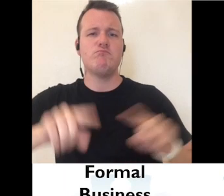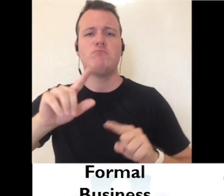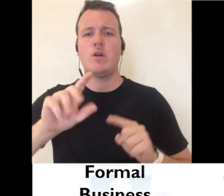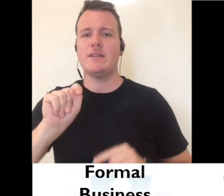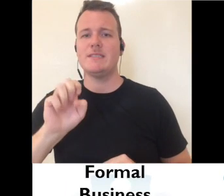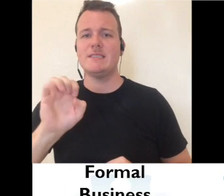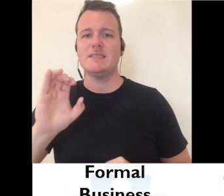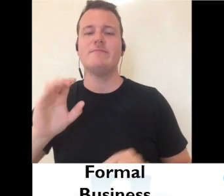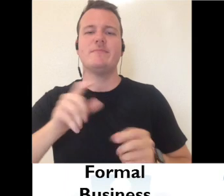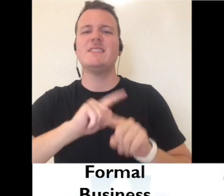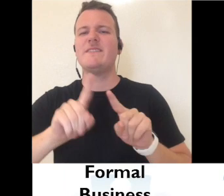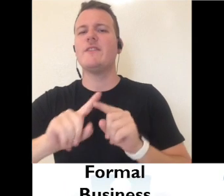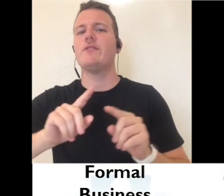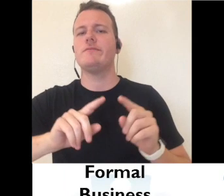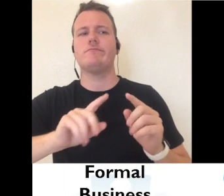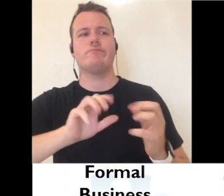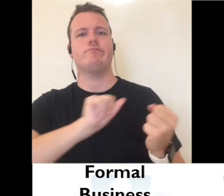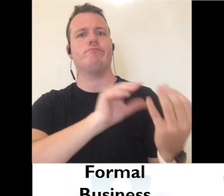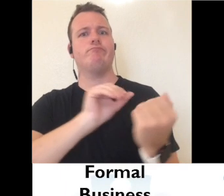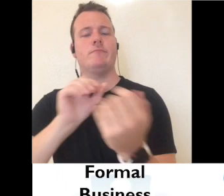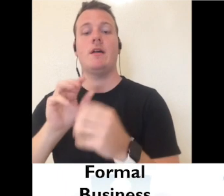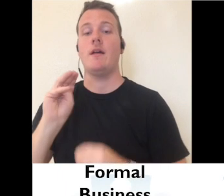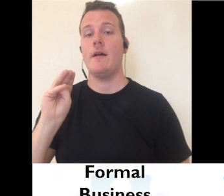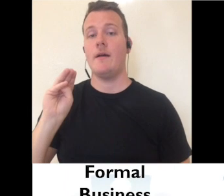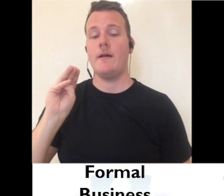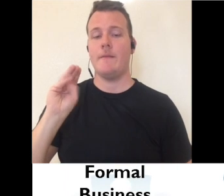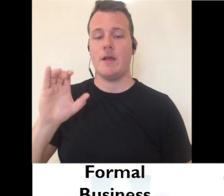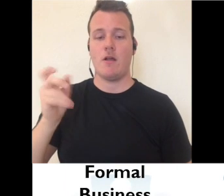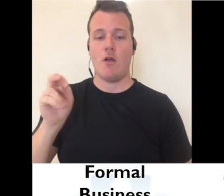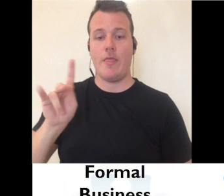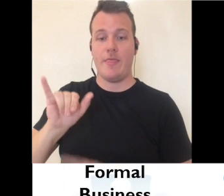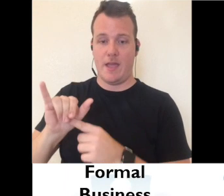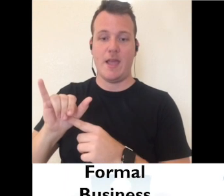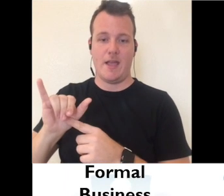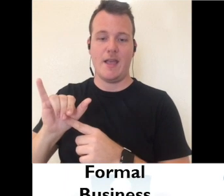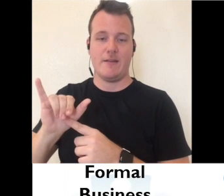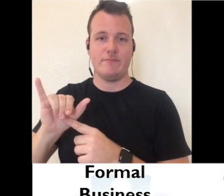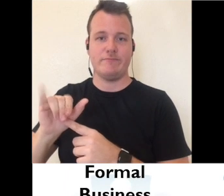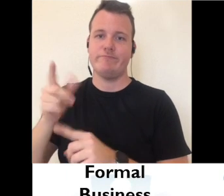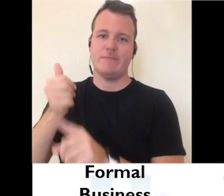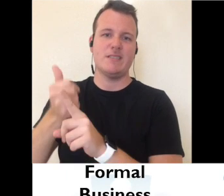long long long long time ago called the four Ps, and the four Ps are product,